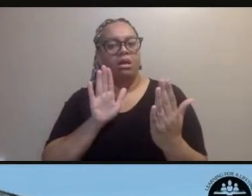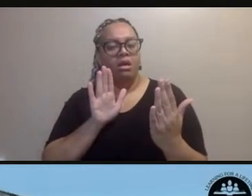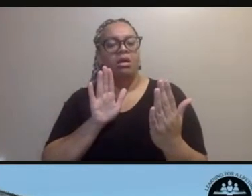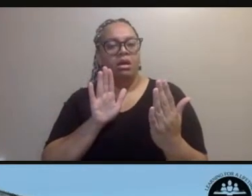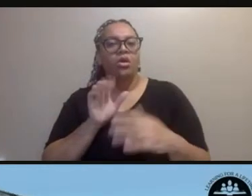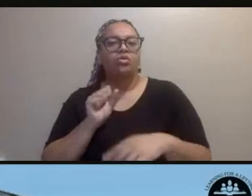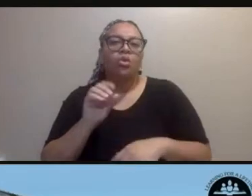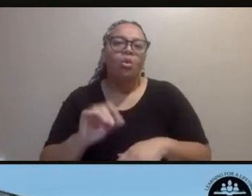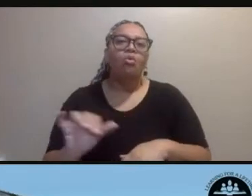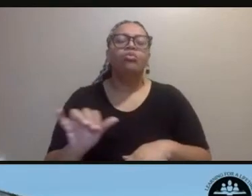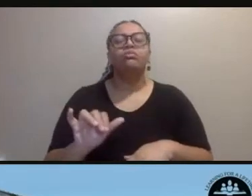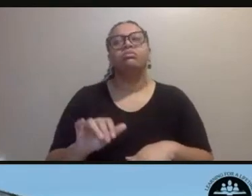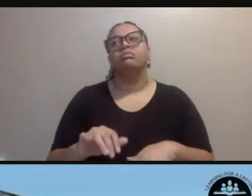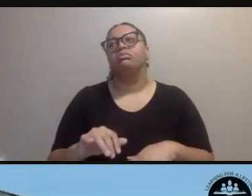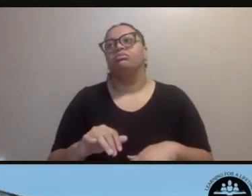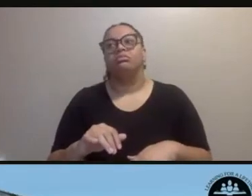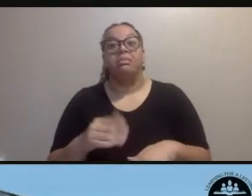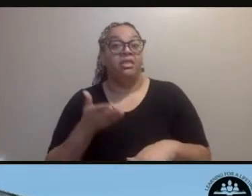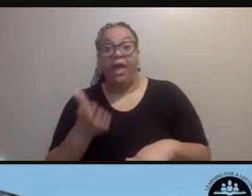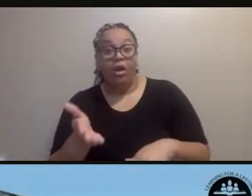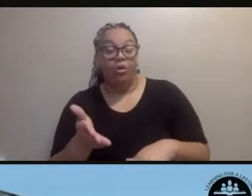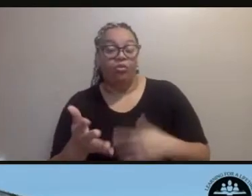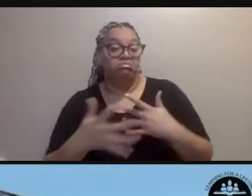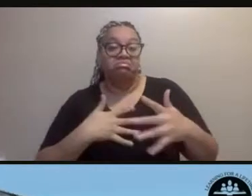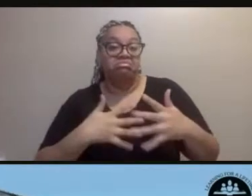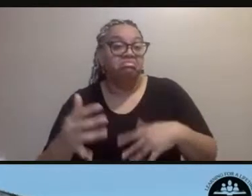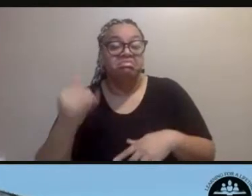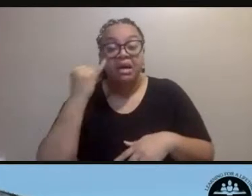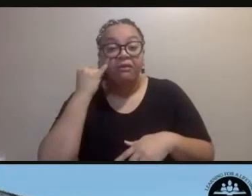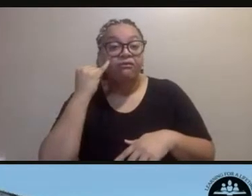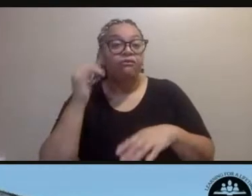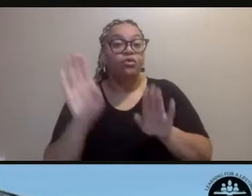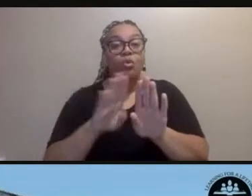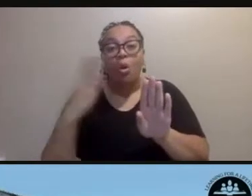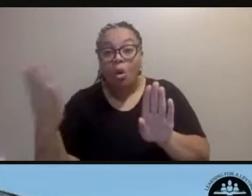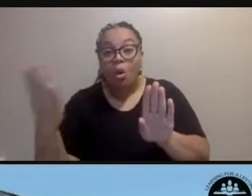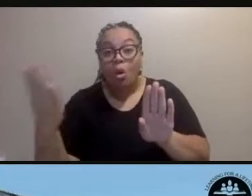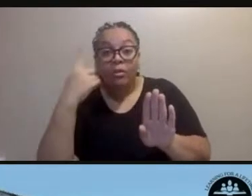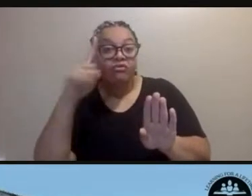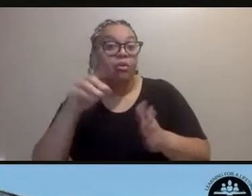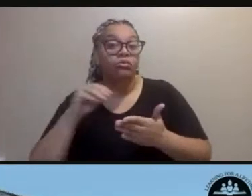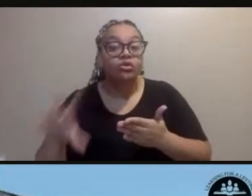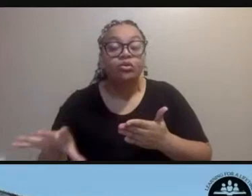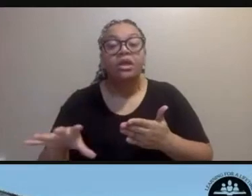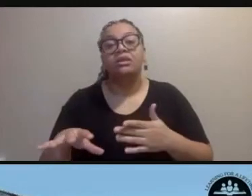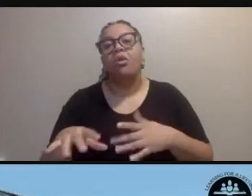APPROACHABLE AND THEN YOU KNOW,